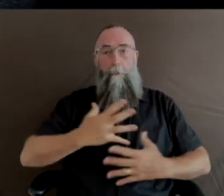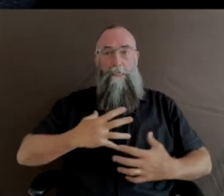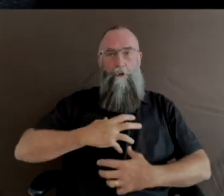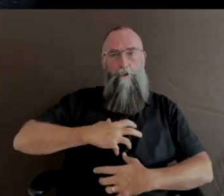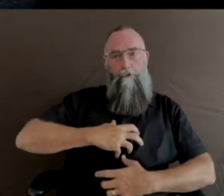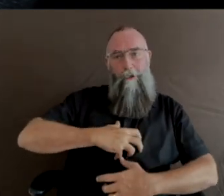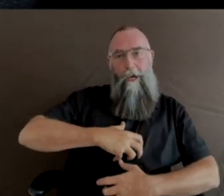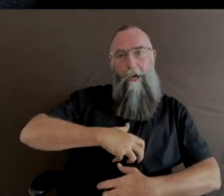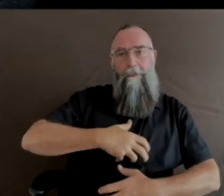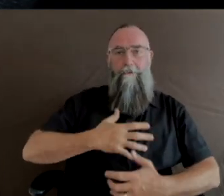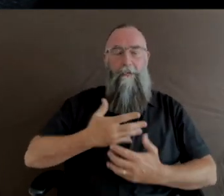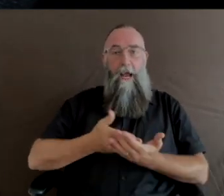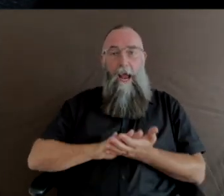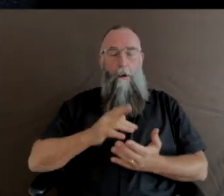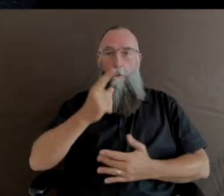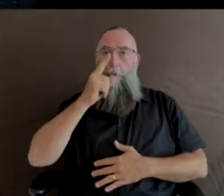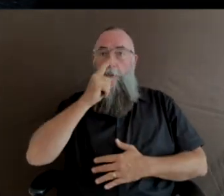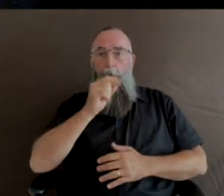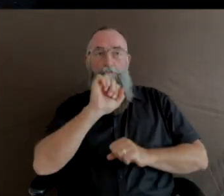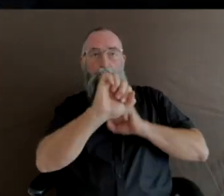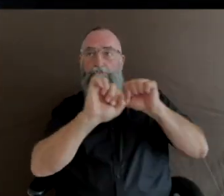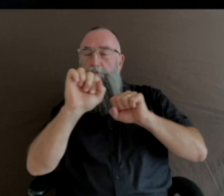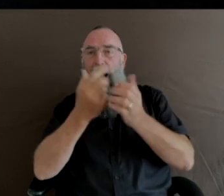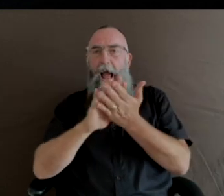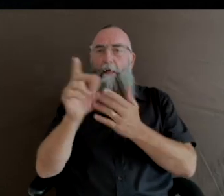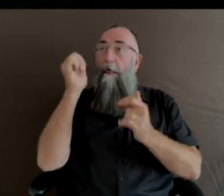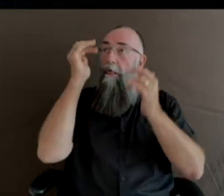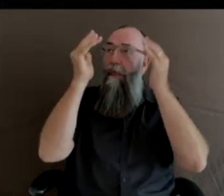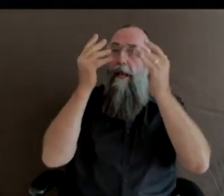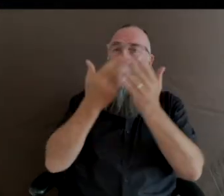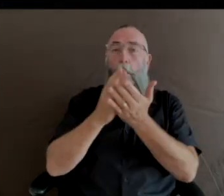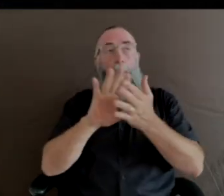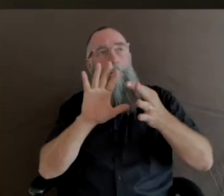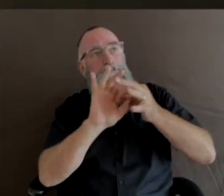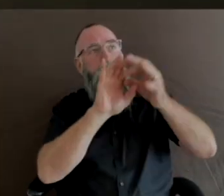in the way people think or relate to the world or each other.